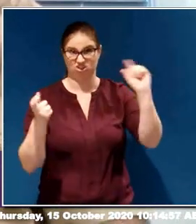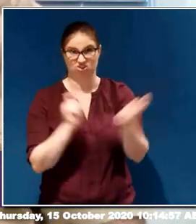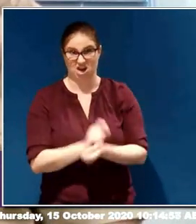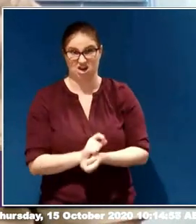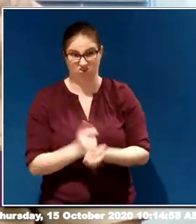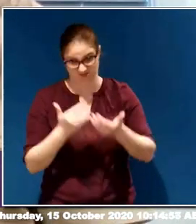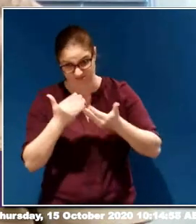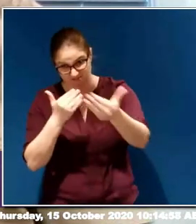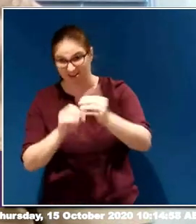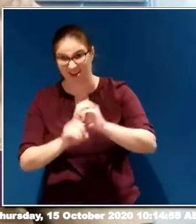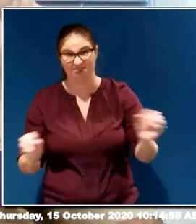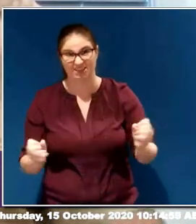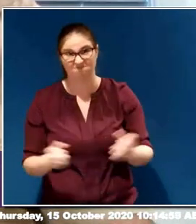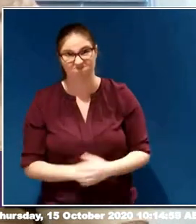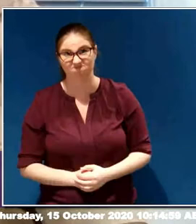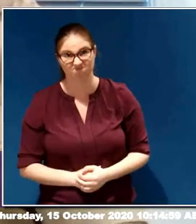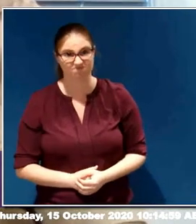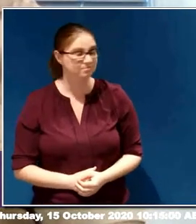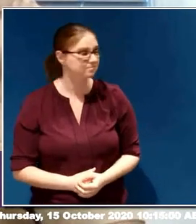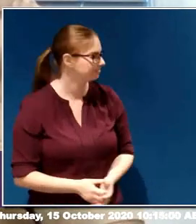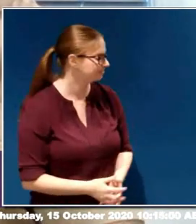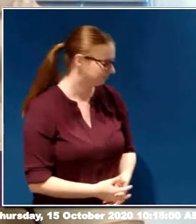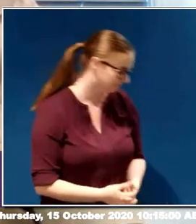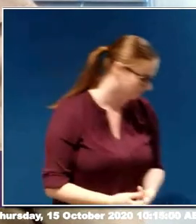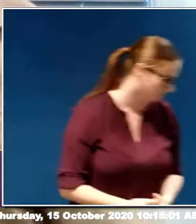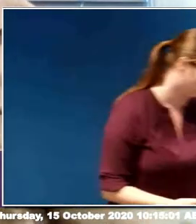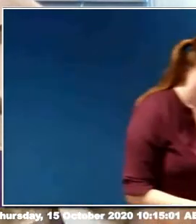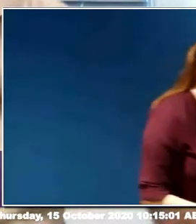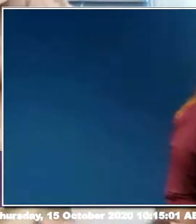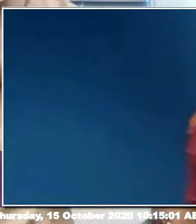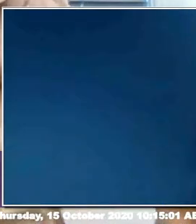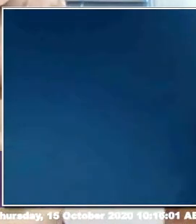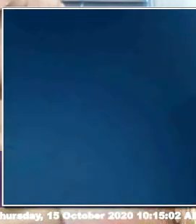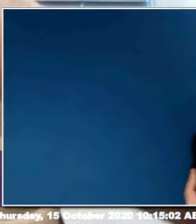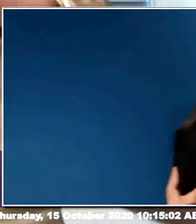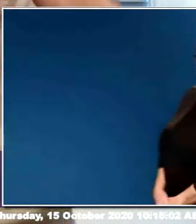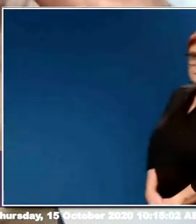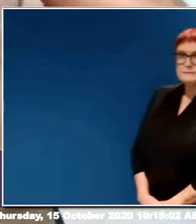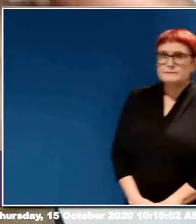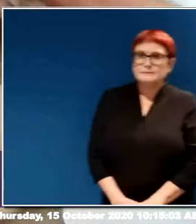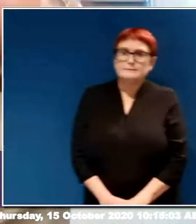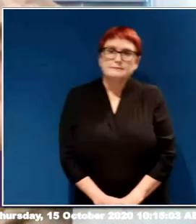Yeah, that I could see. So far as you saw, how was the school responding